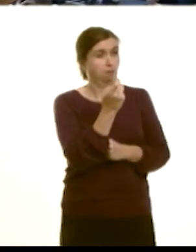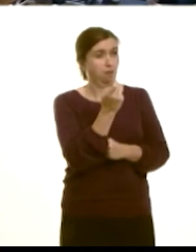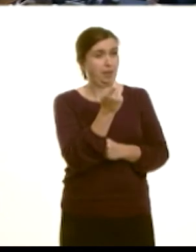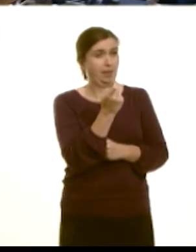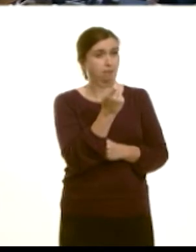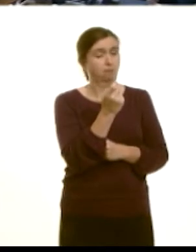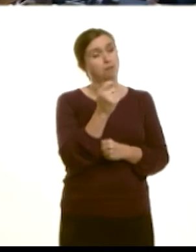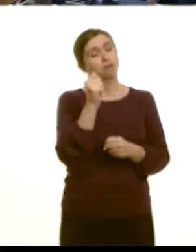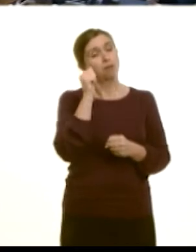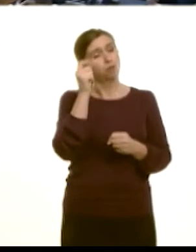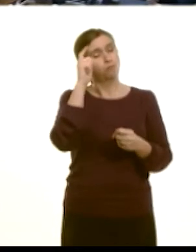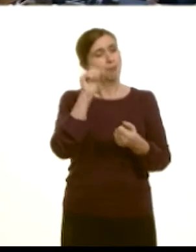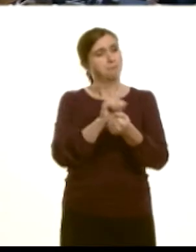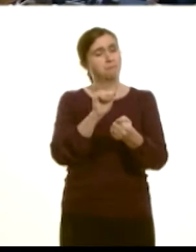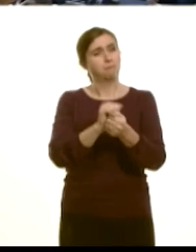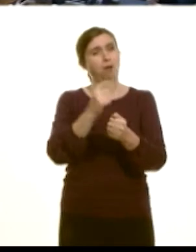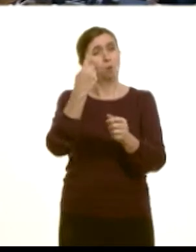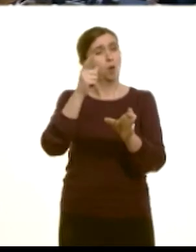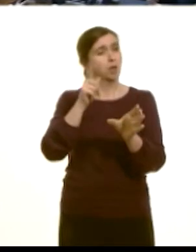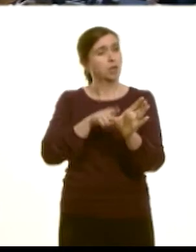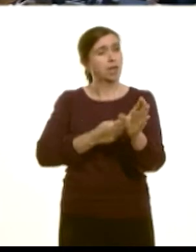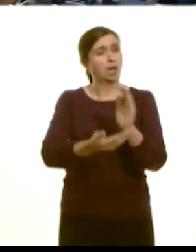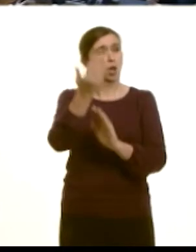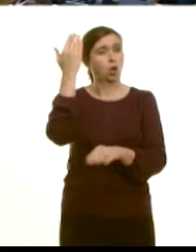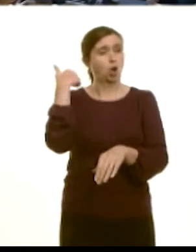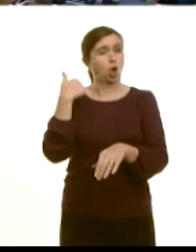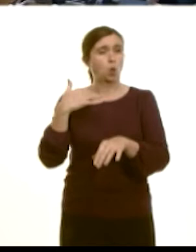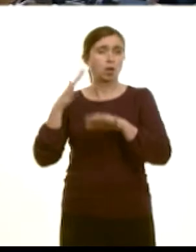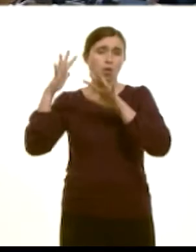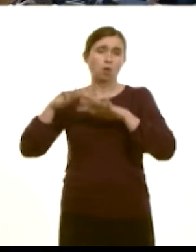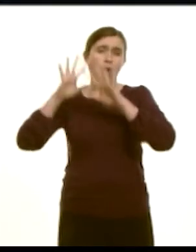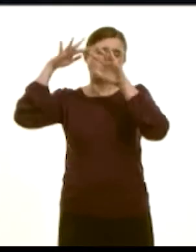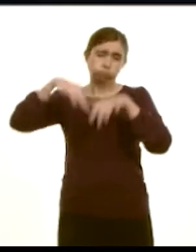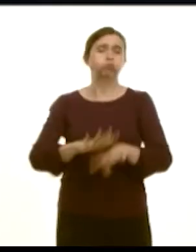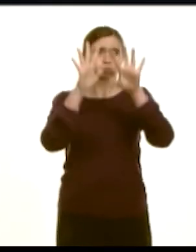anniversary of last yearís storms, which hit our coastline with such devastating consequences.